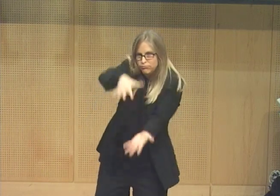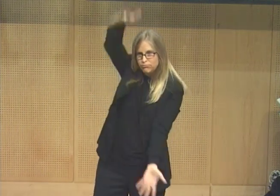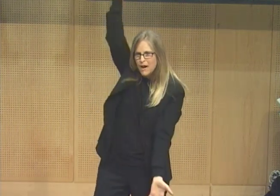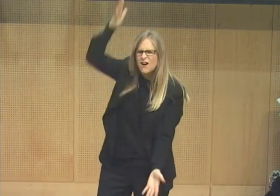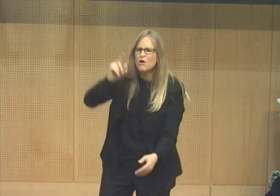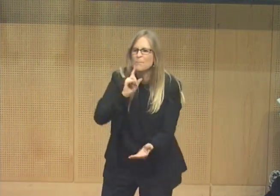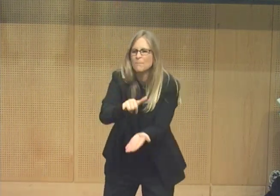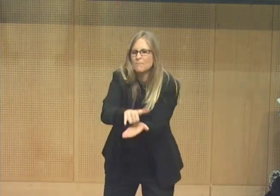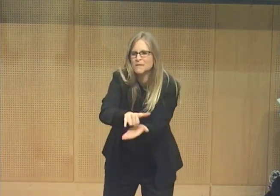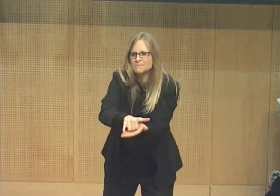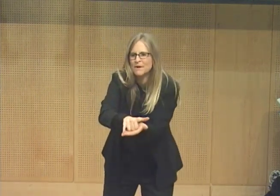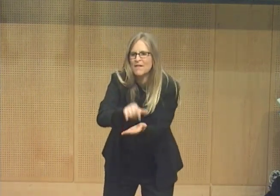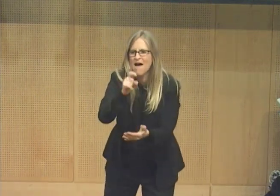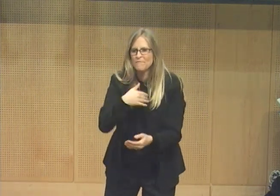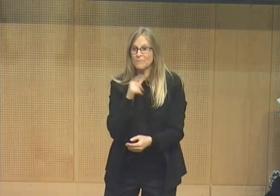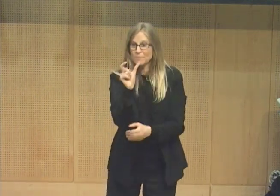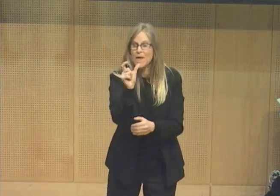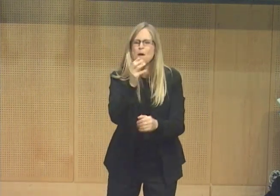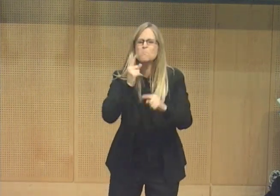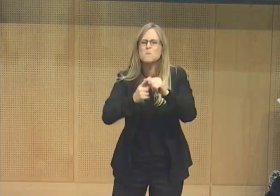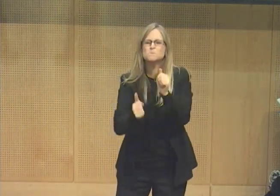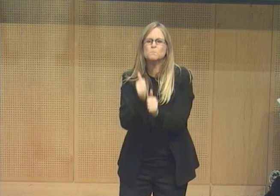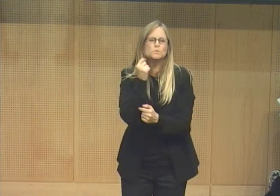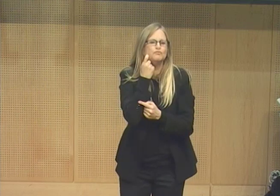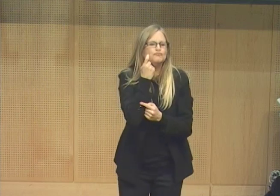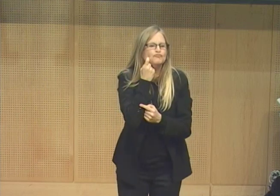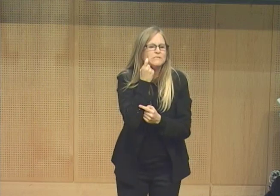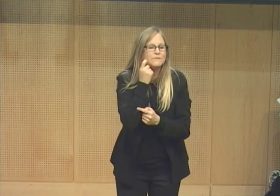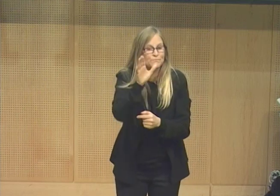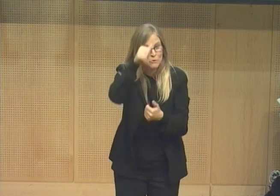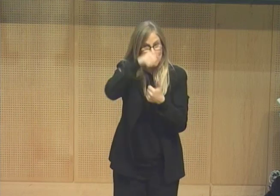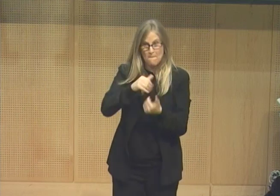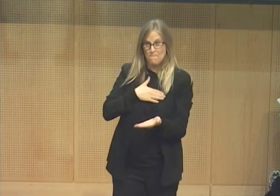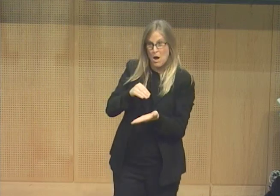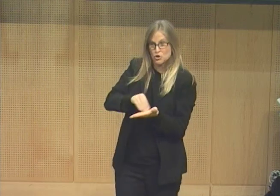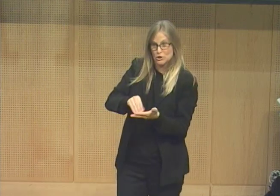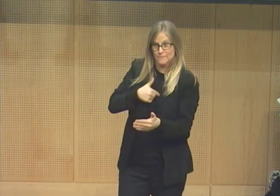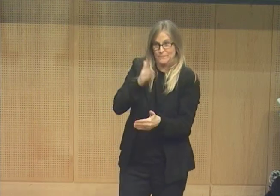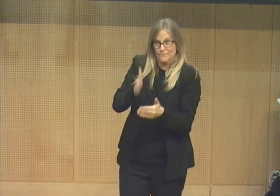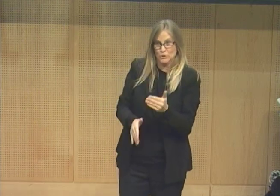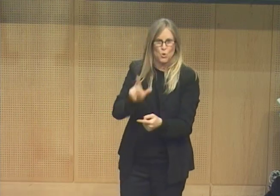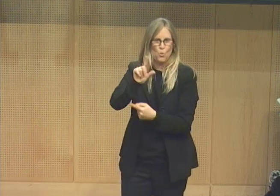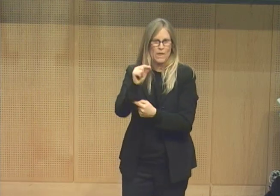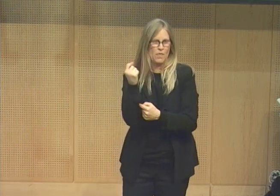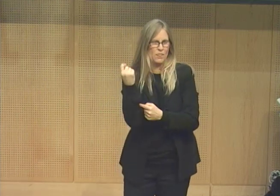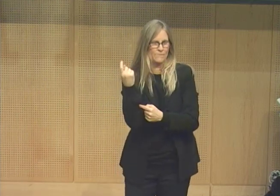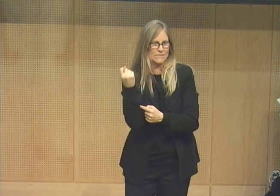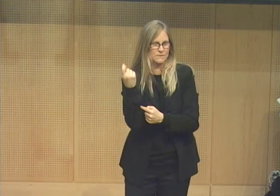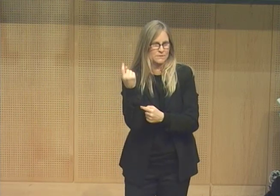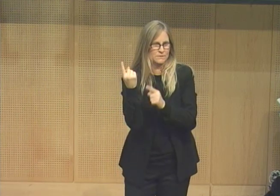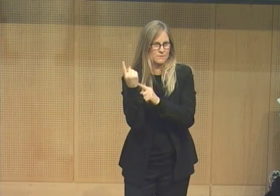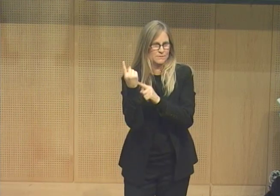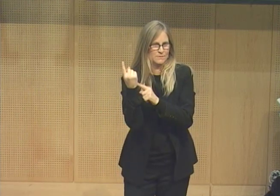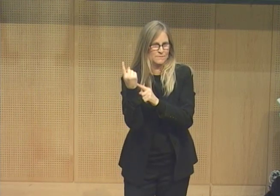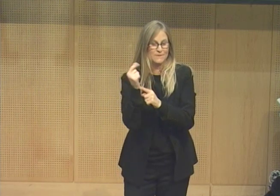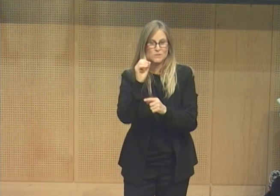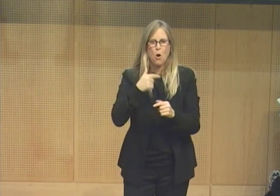an impossible mass of articles that I would have to sift through. I finished my dissertation. It was published in 2011.